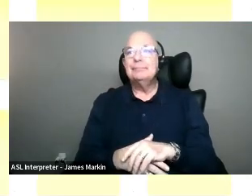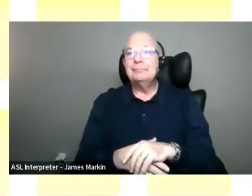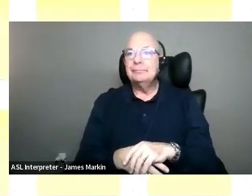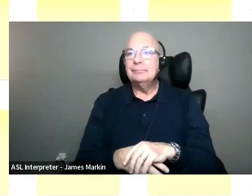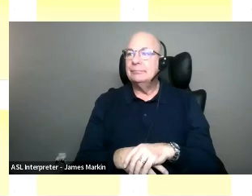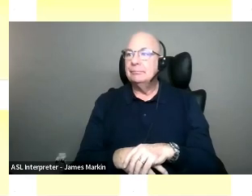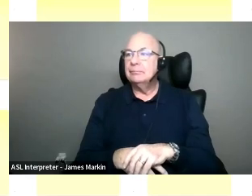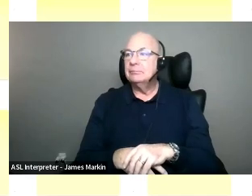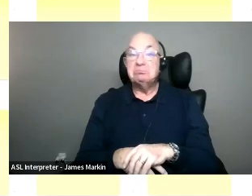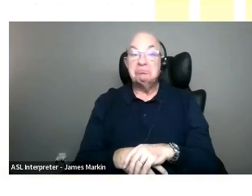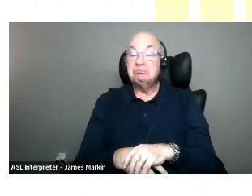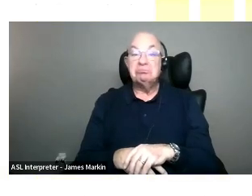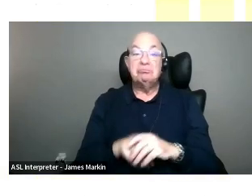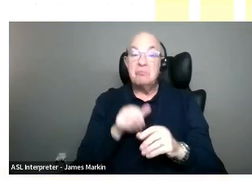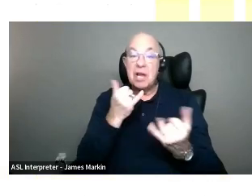Melissa Wong (she/her), SPT: Not right now.